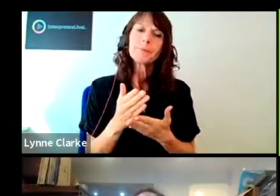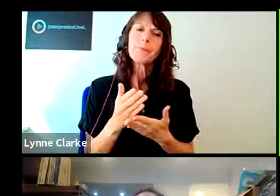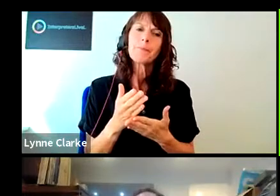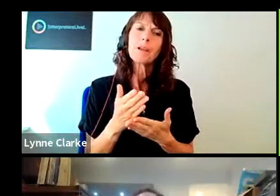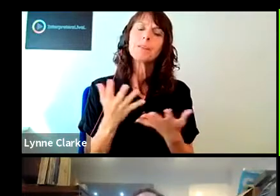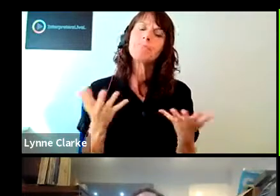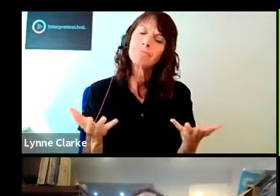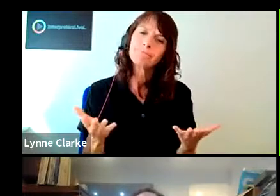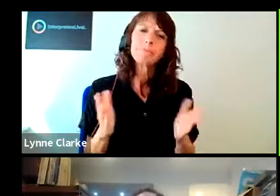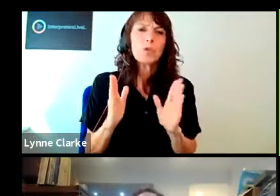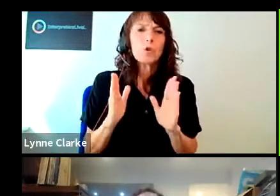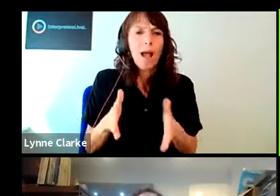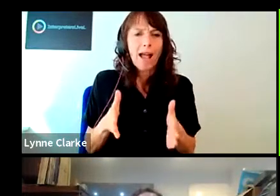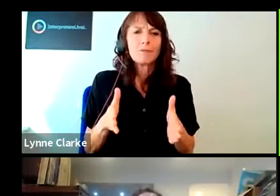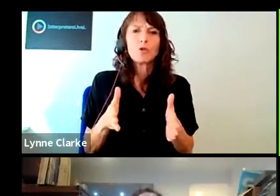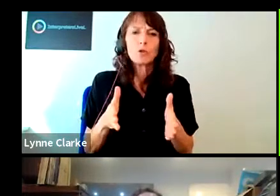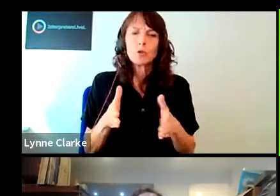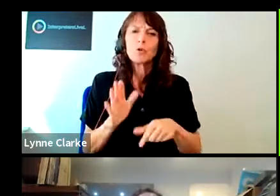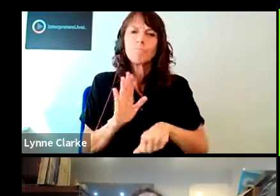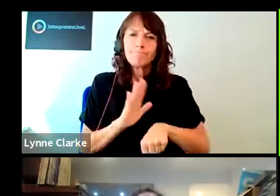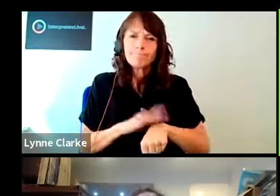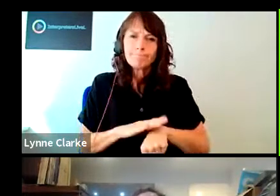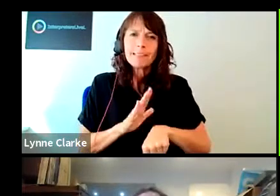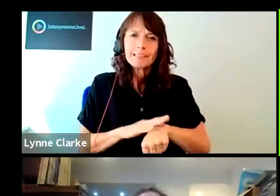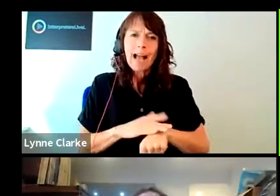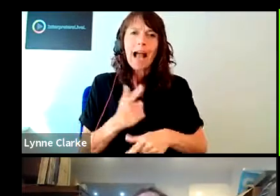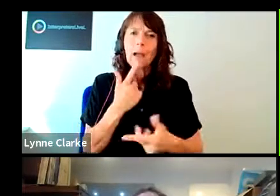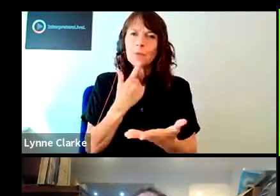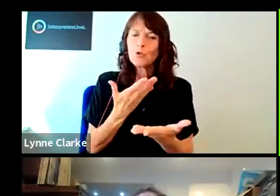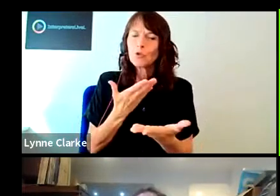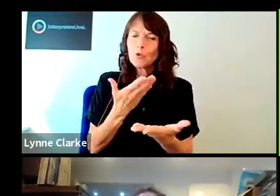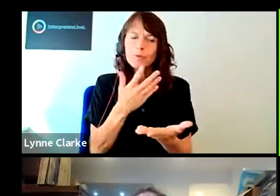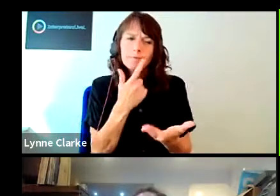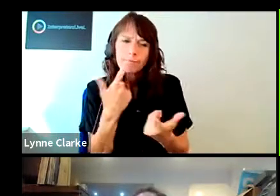you have to take the time to make sure you're working with the right people. And once again,